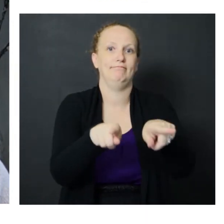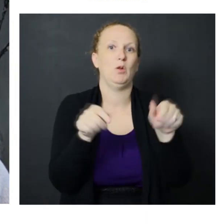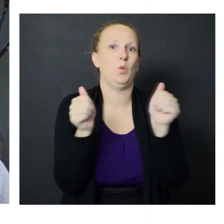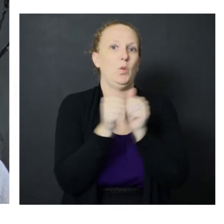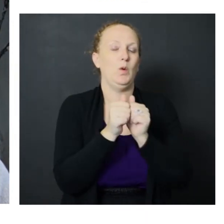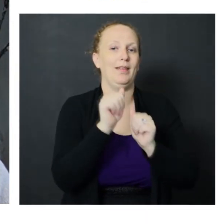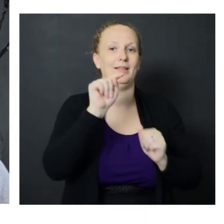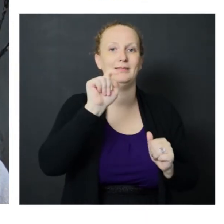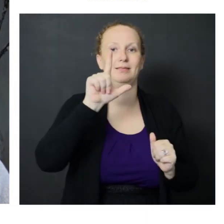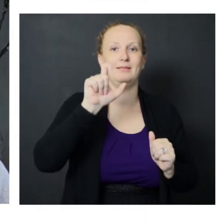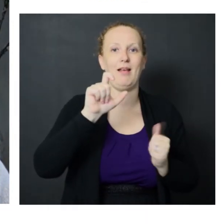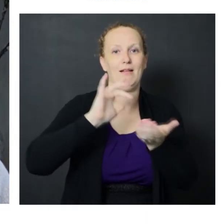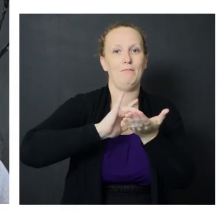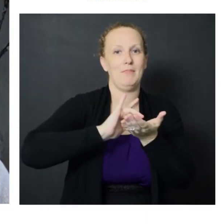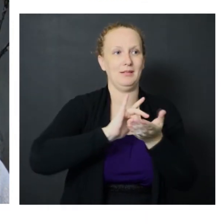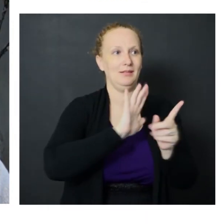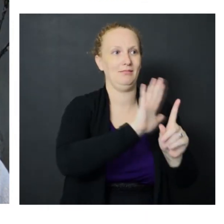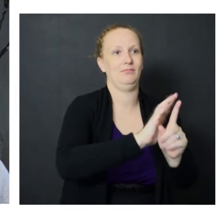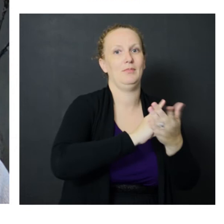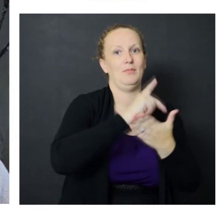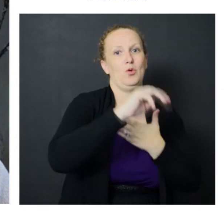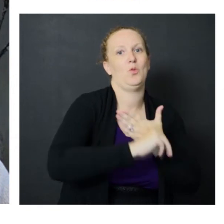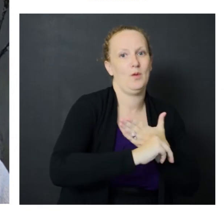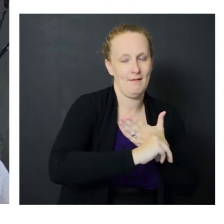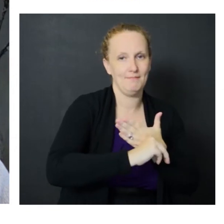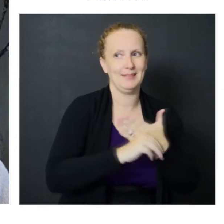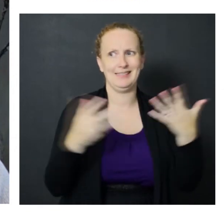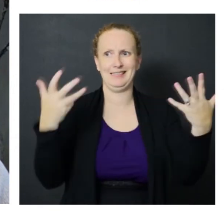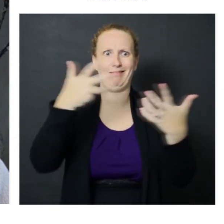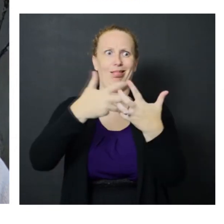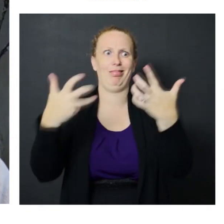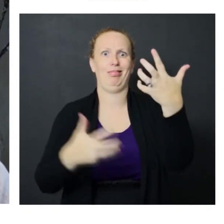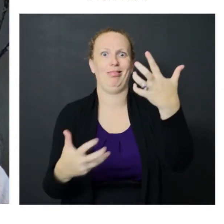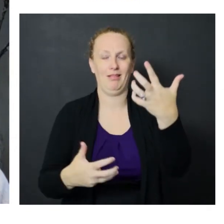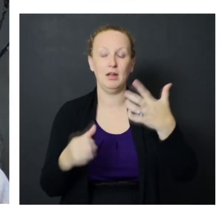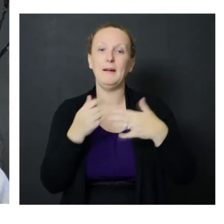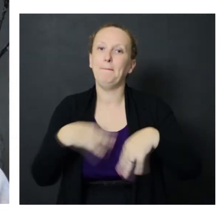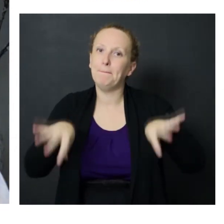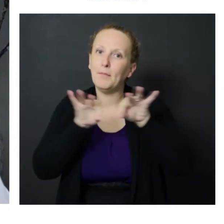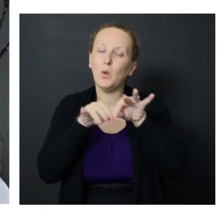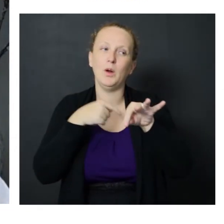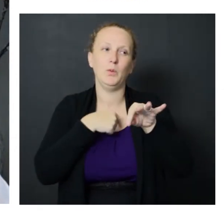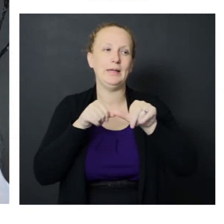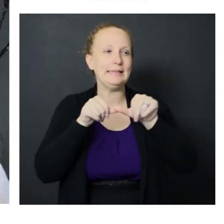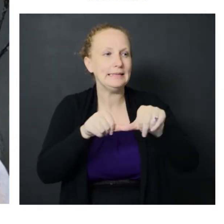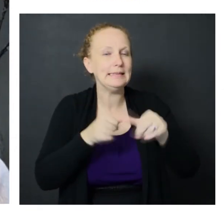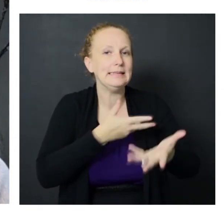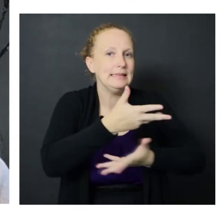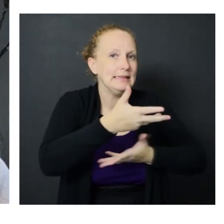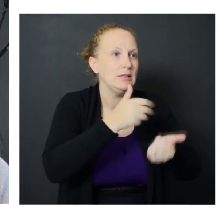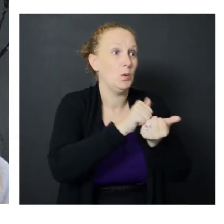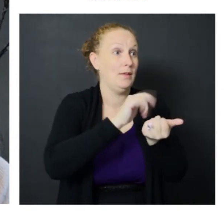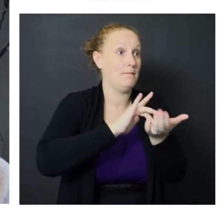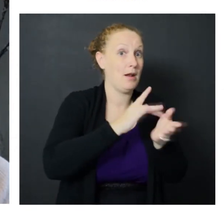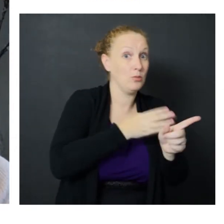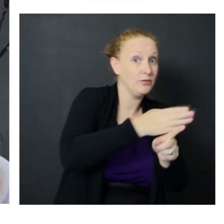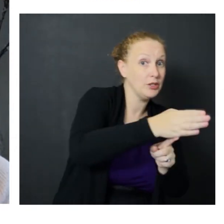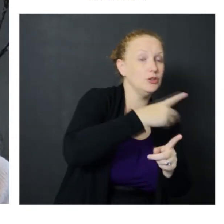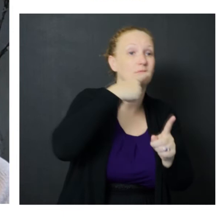virtual health, communications with the patients, and with IT teams because they need to understand